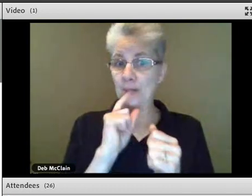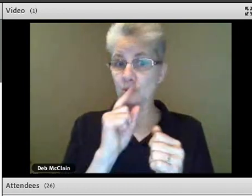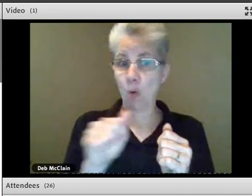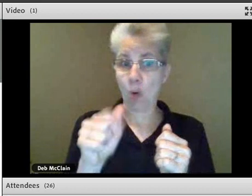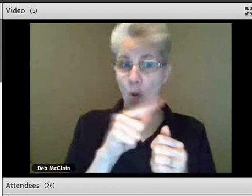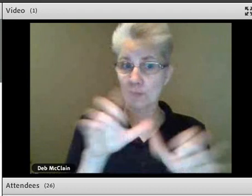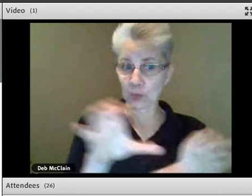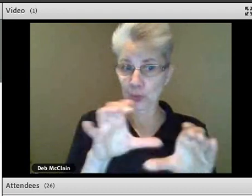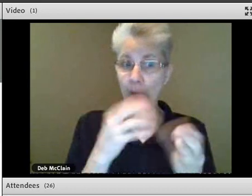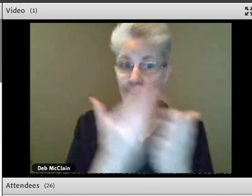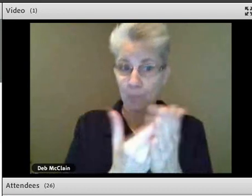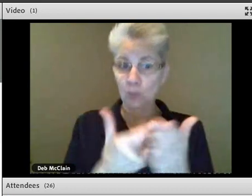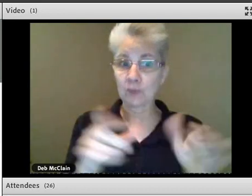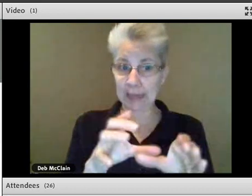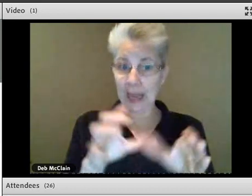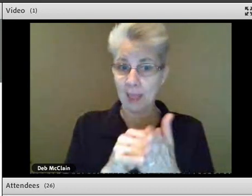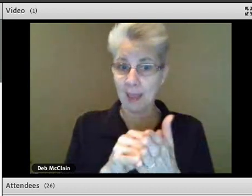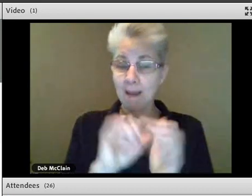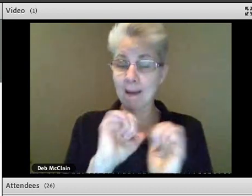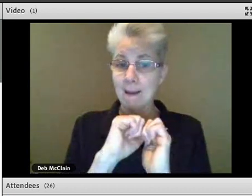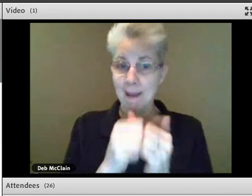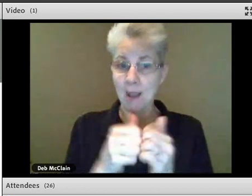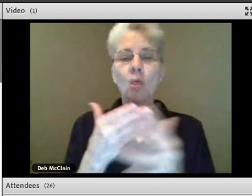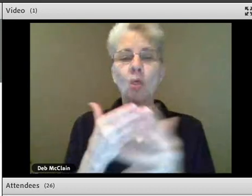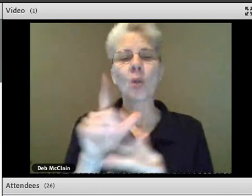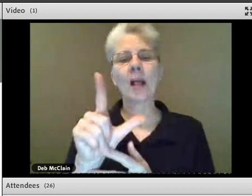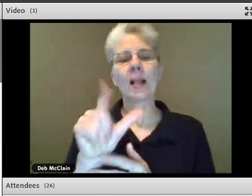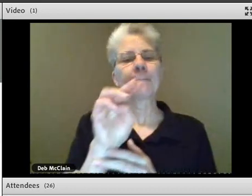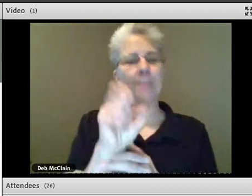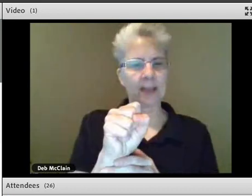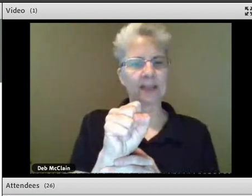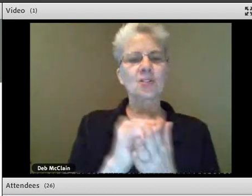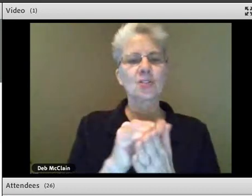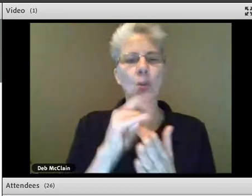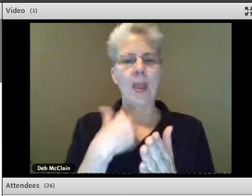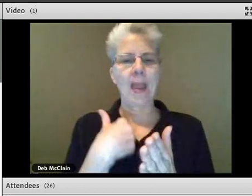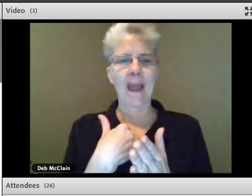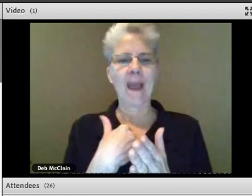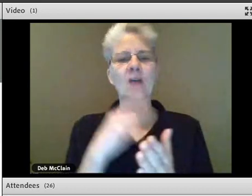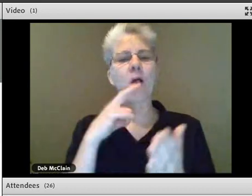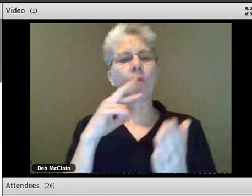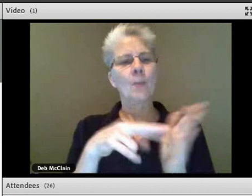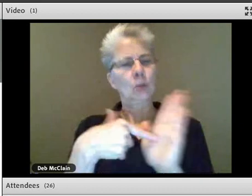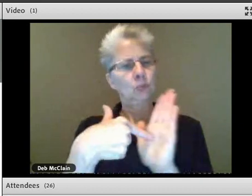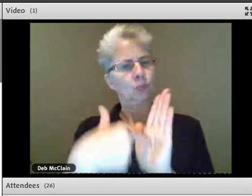and you can prove that you've done it, is through a learning management system. So now you have a tangible report that shows employee